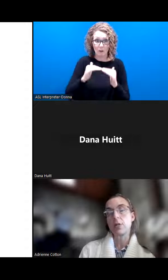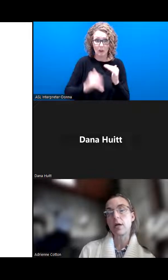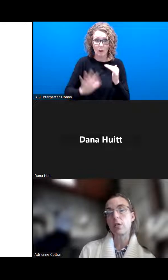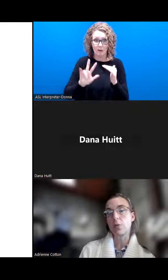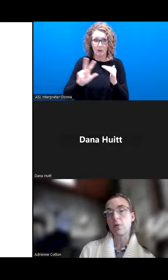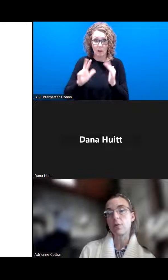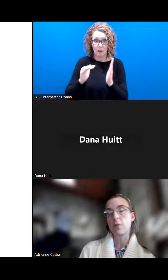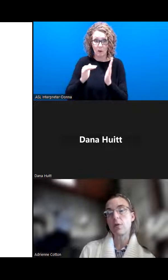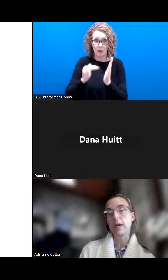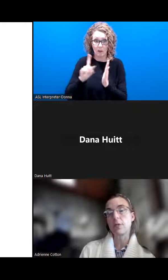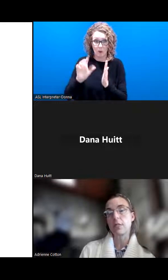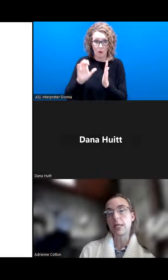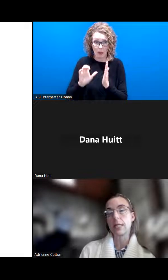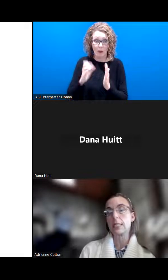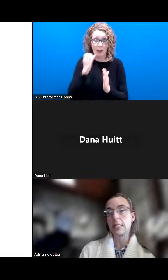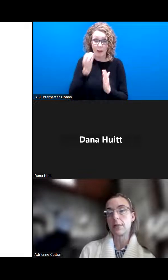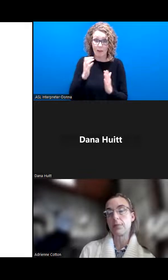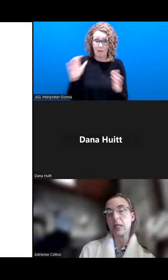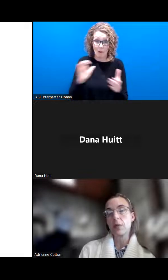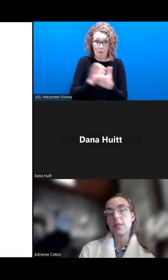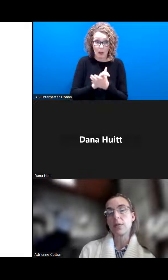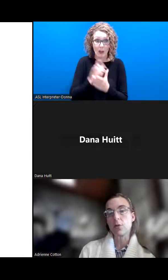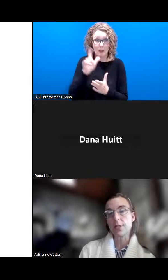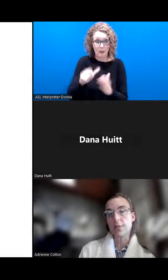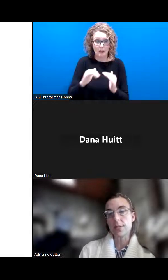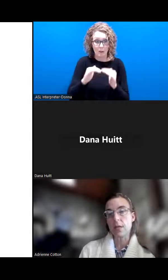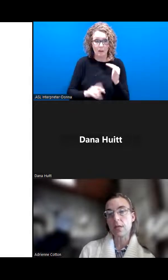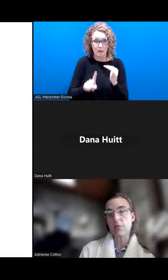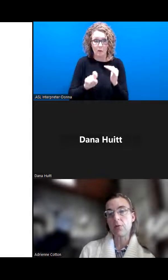an outward focus on others. Hospitality jobs